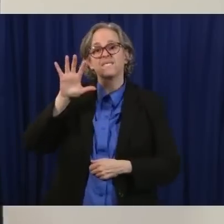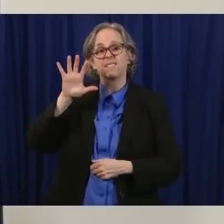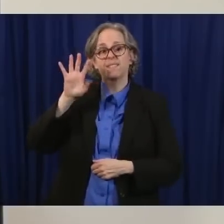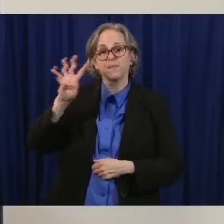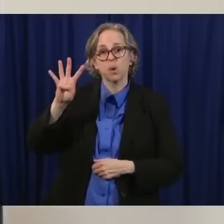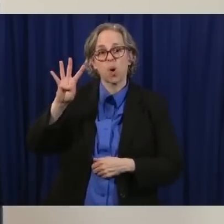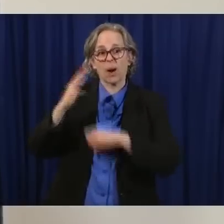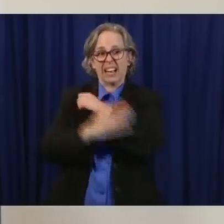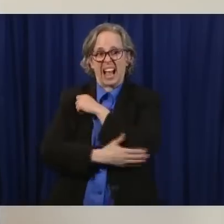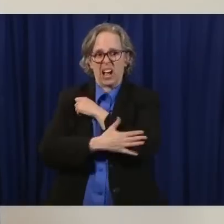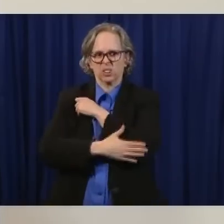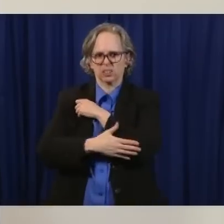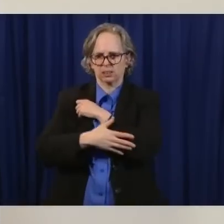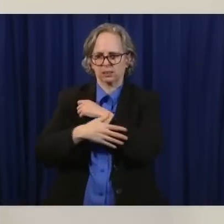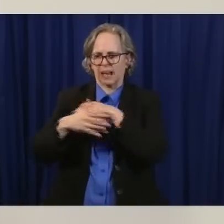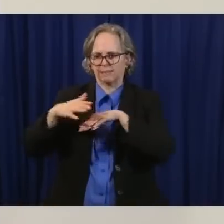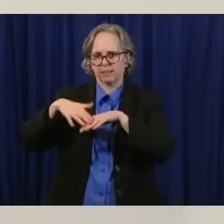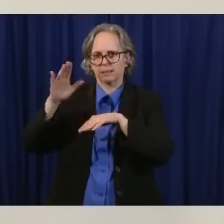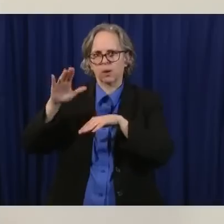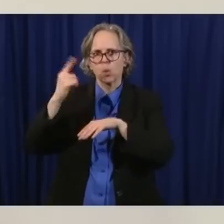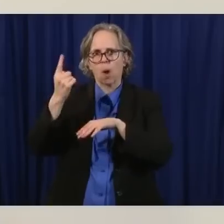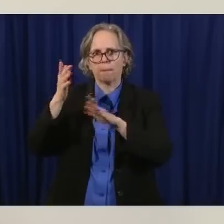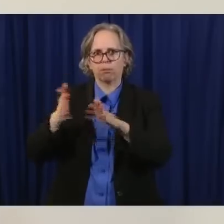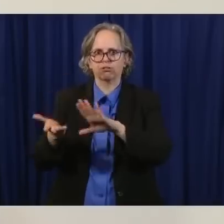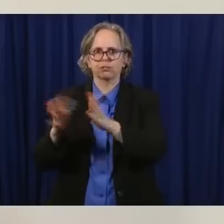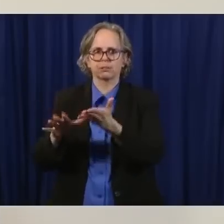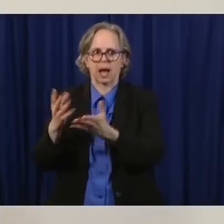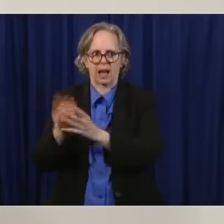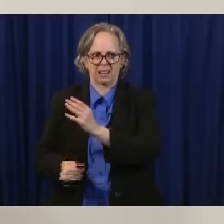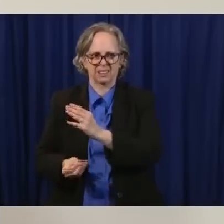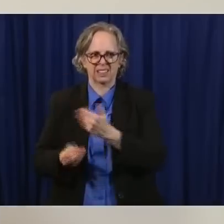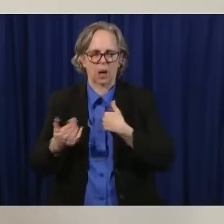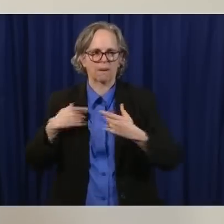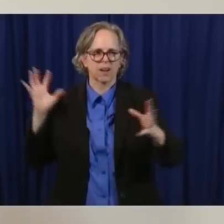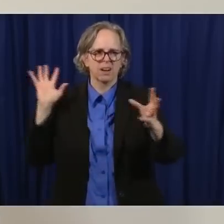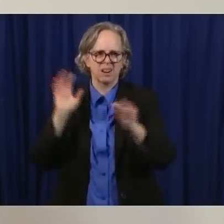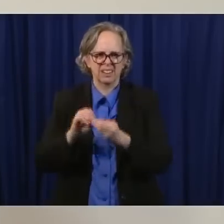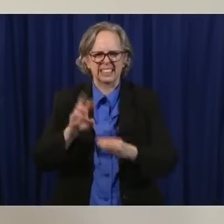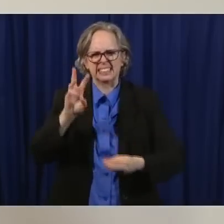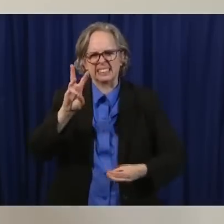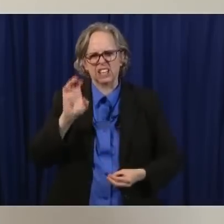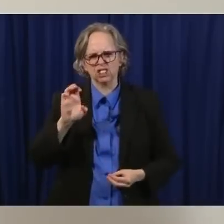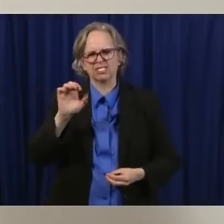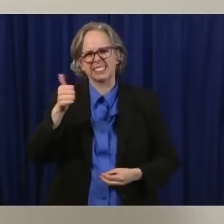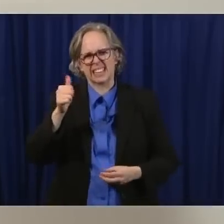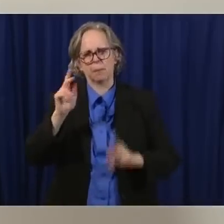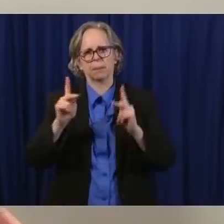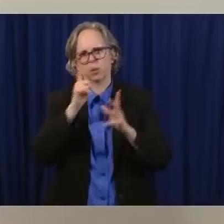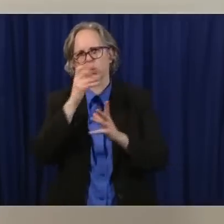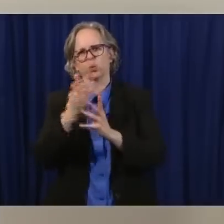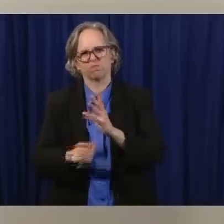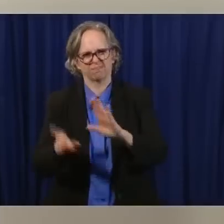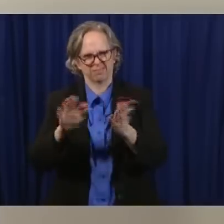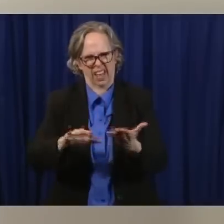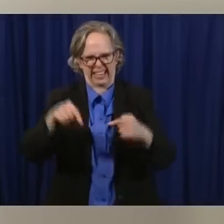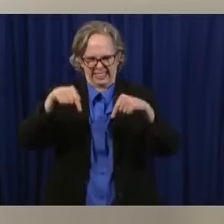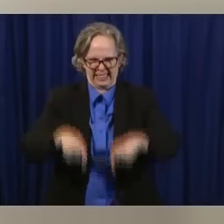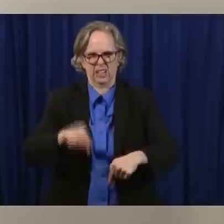OHIO. THAT IS 87 OF OUR 88 COUNTIES, 54 OF OUR COUNTIES HAVE HAD AT LEAST ONE TEST, AND